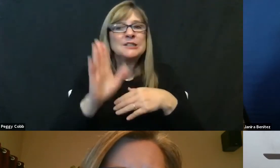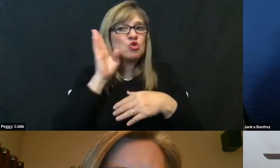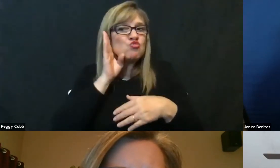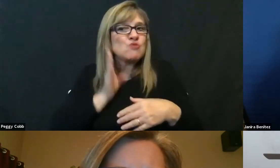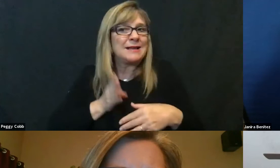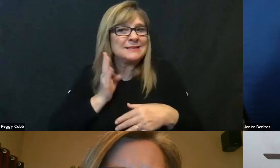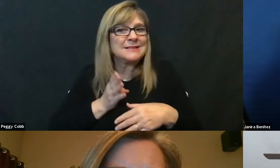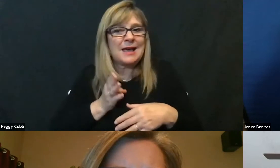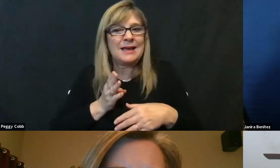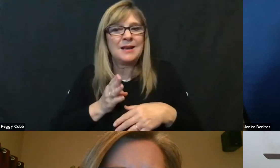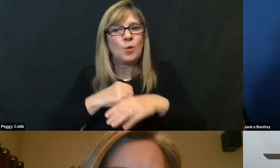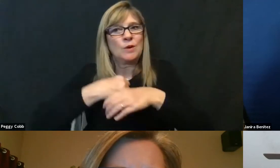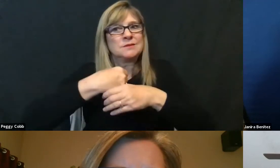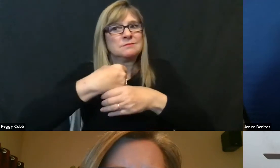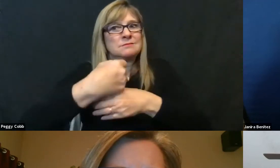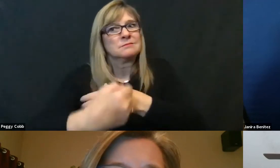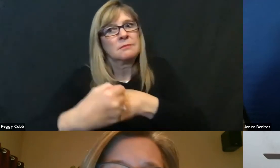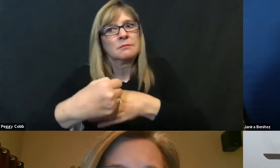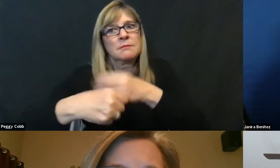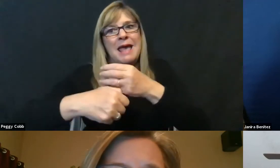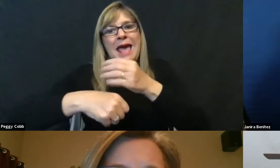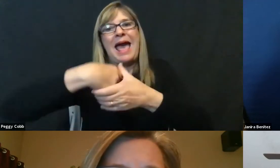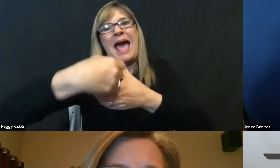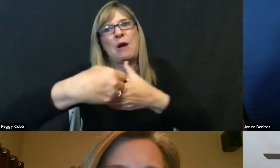was hanging out of my uterus. I know this kind of worry.